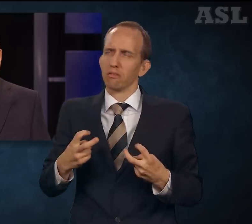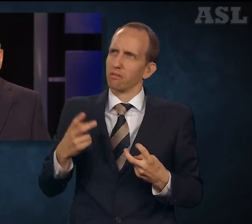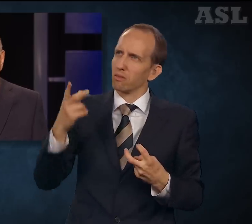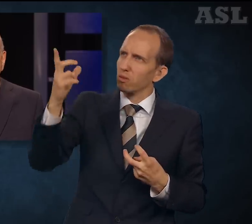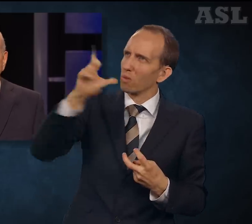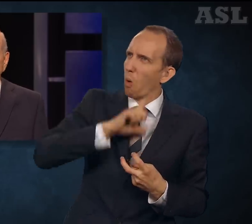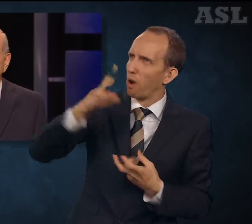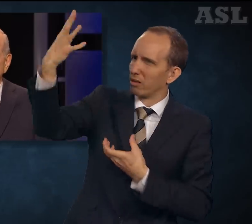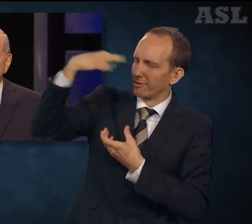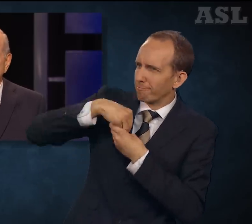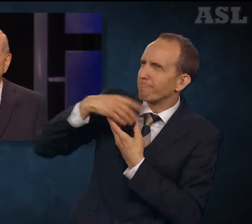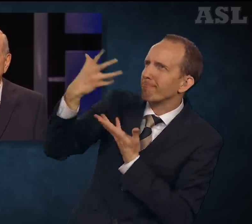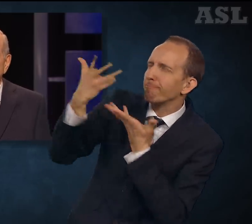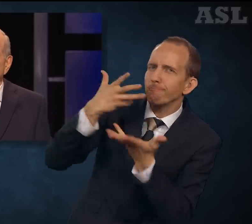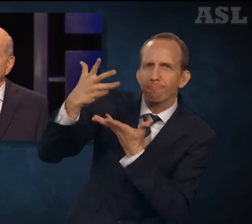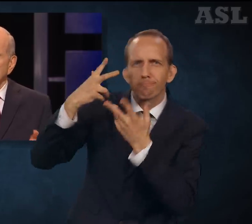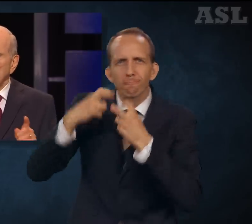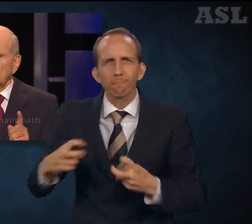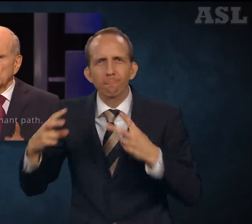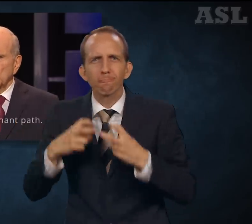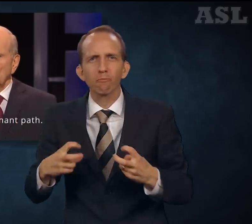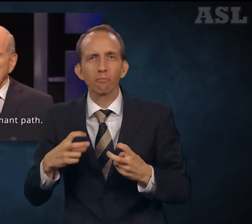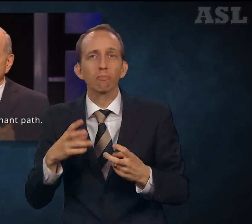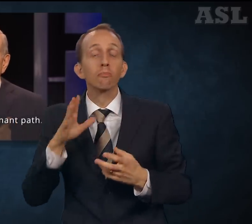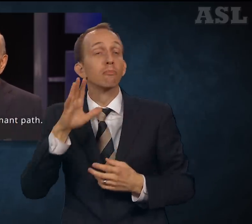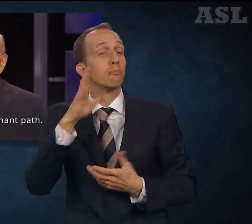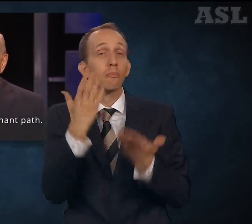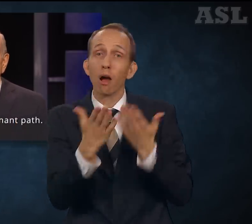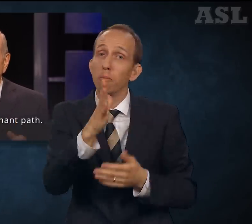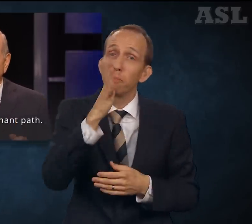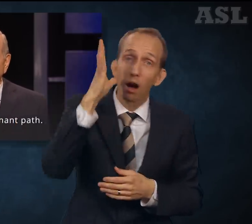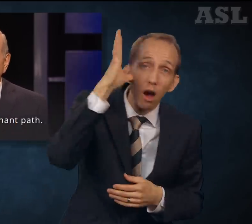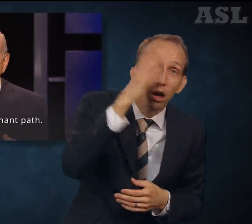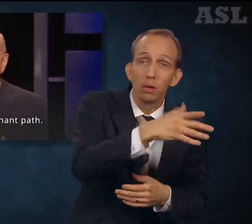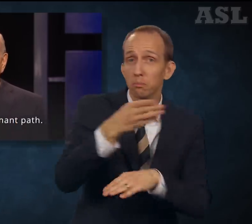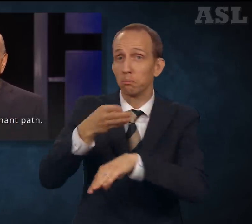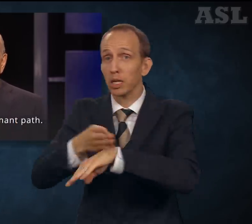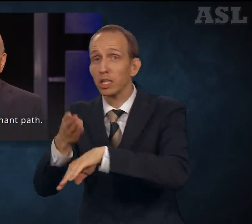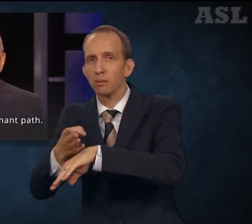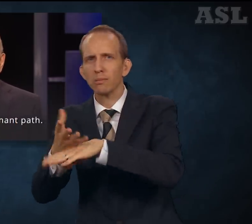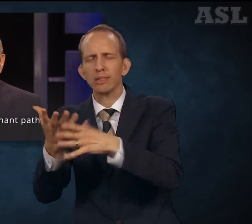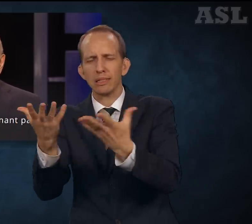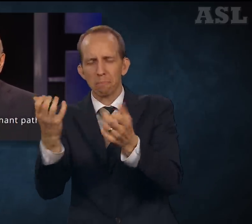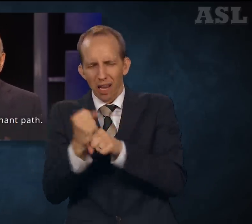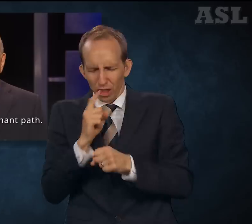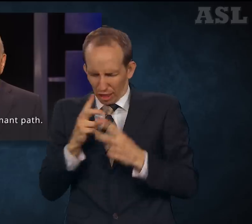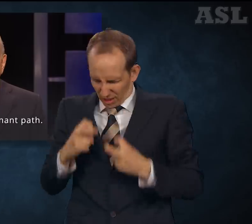WITH THE LORD, AND PERHAPS WITH YOUR PARENTS AND YOUR